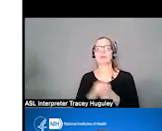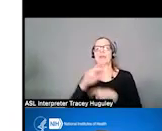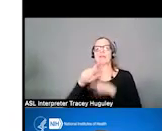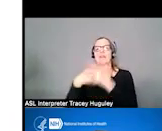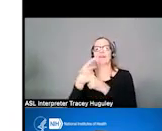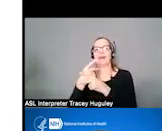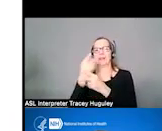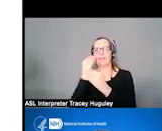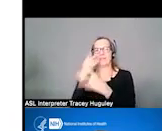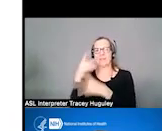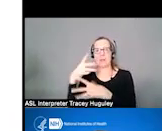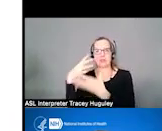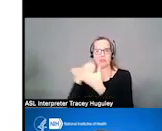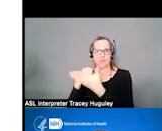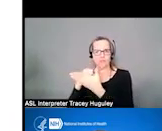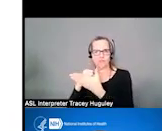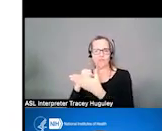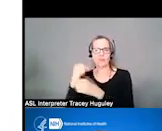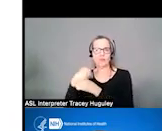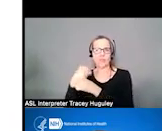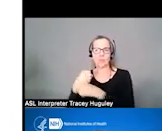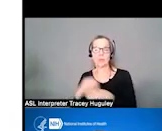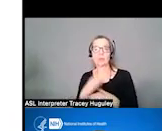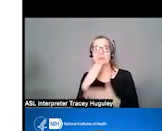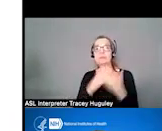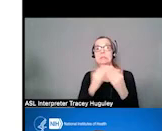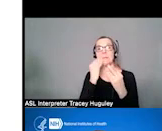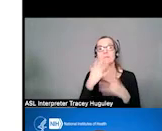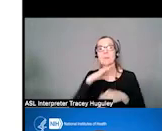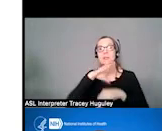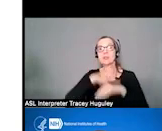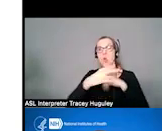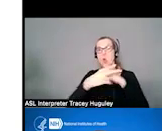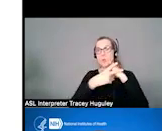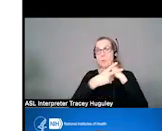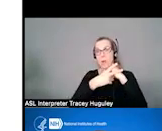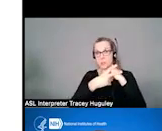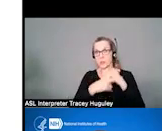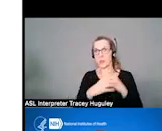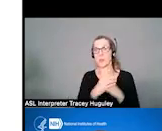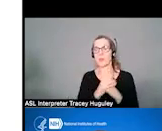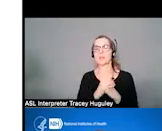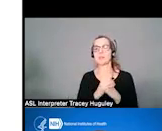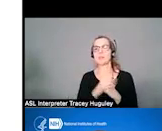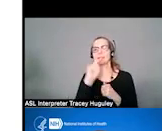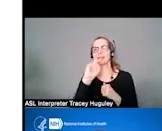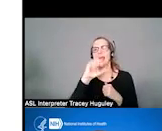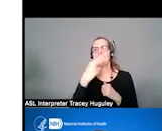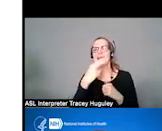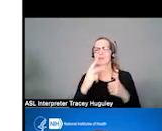We do have some information on repositories, and in general, NIH prioritizes data type